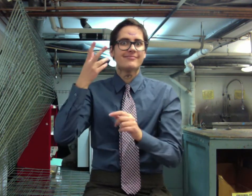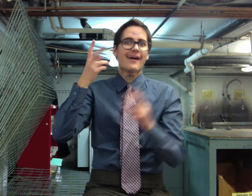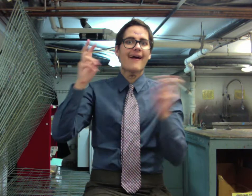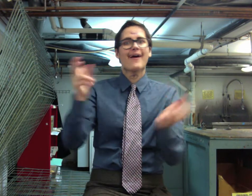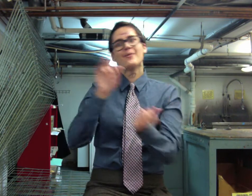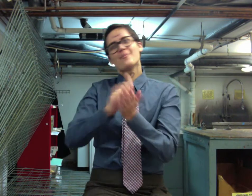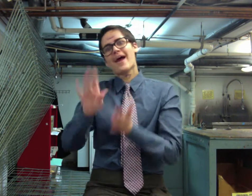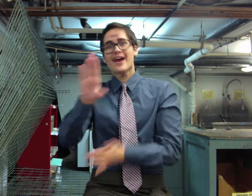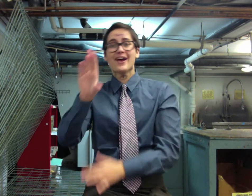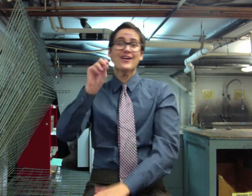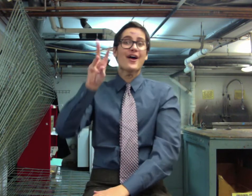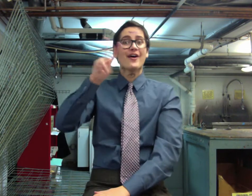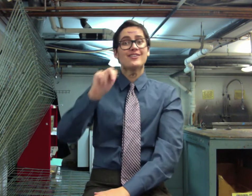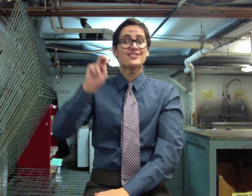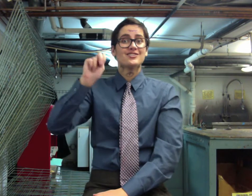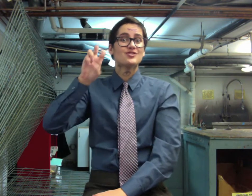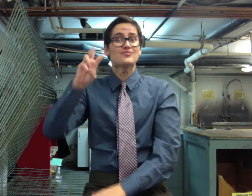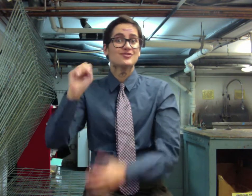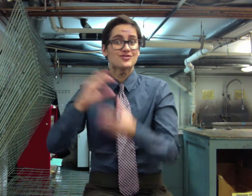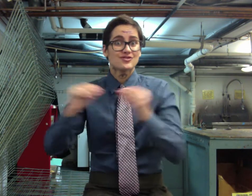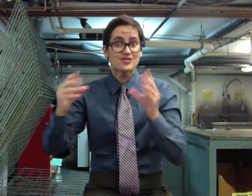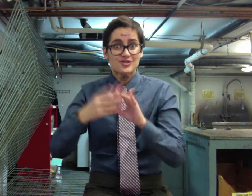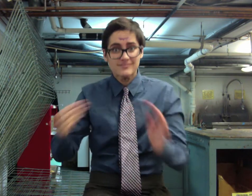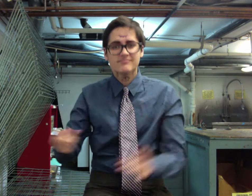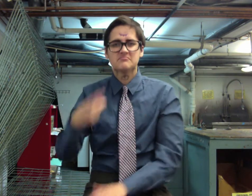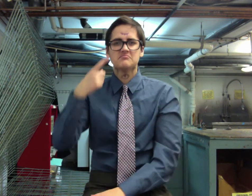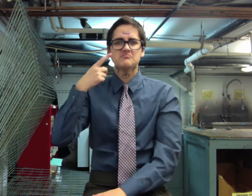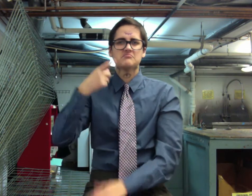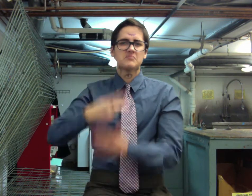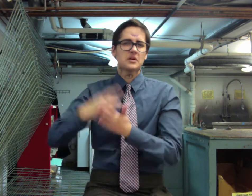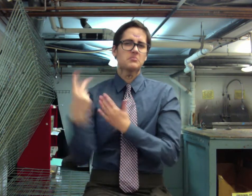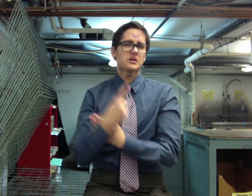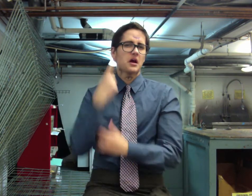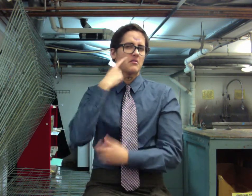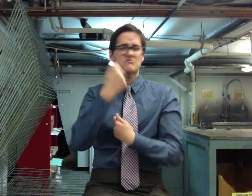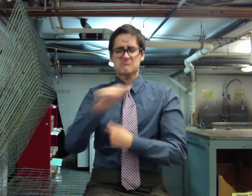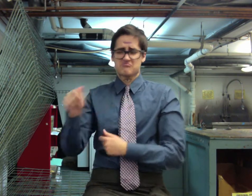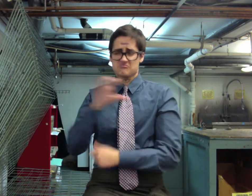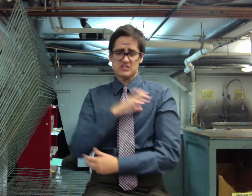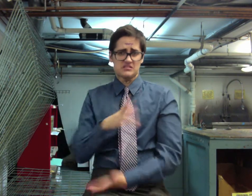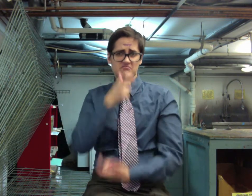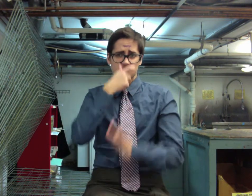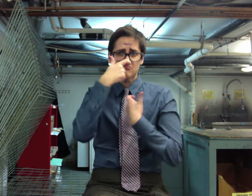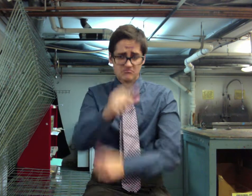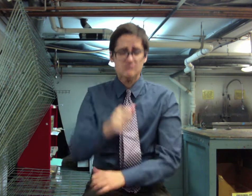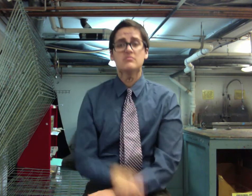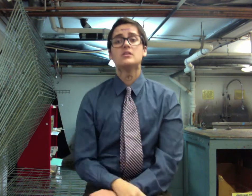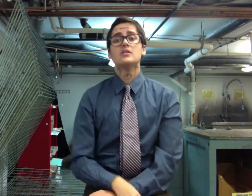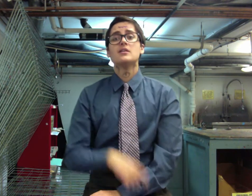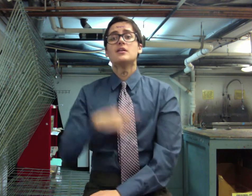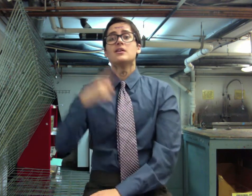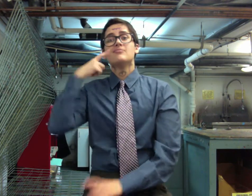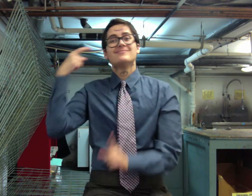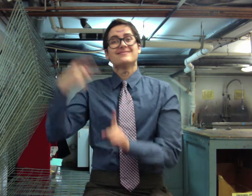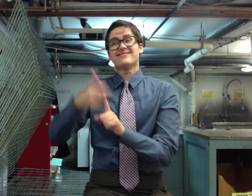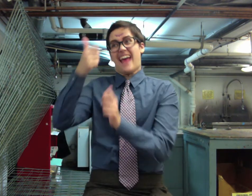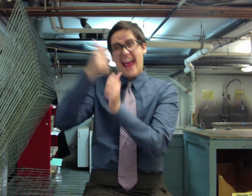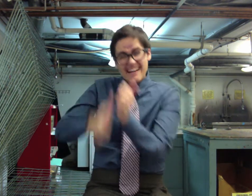a "write your own news story" program for interested citizens. Because every